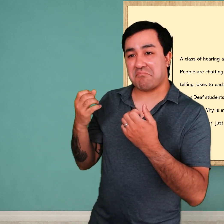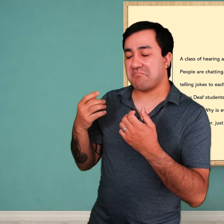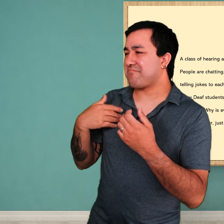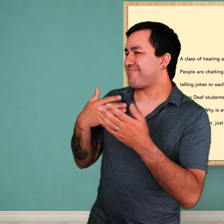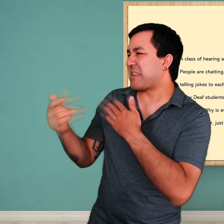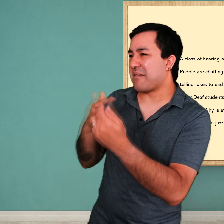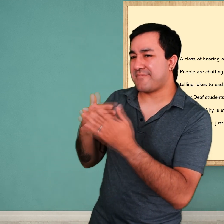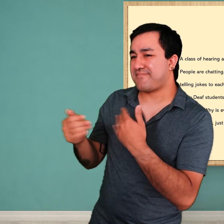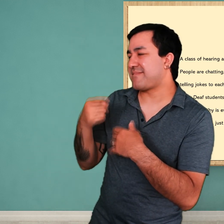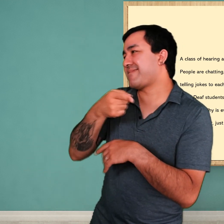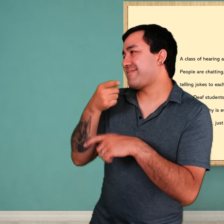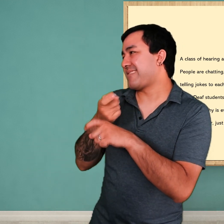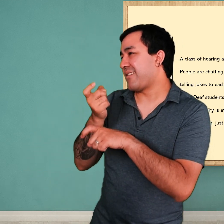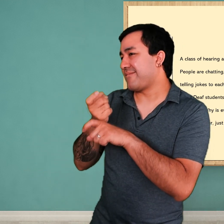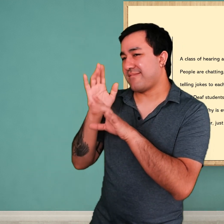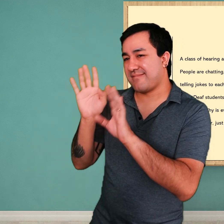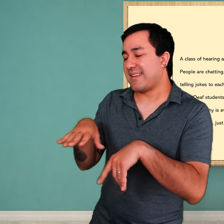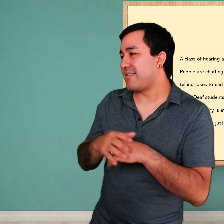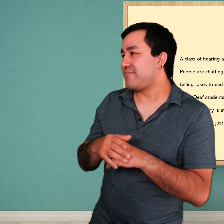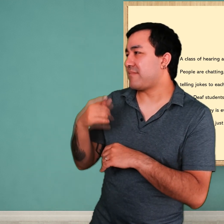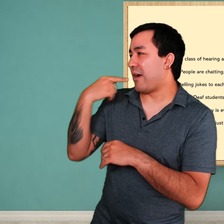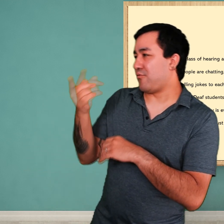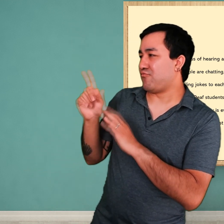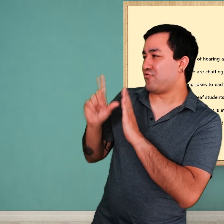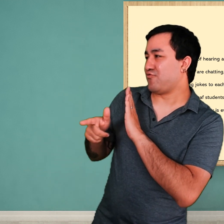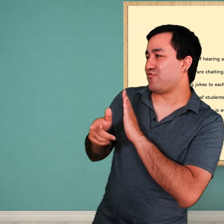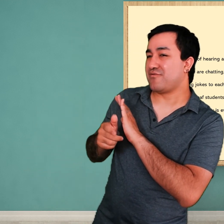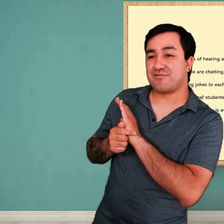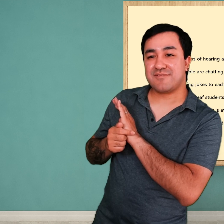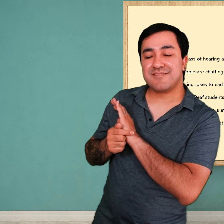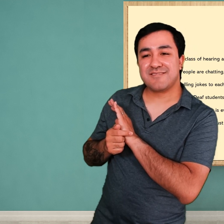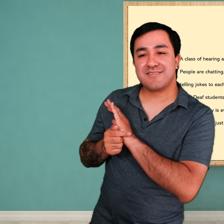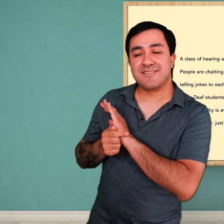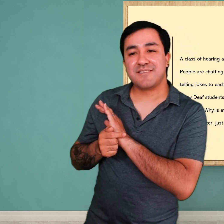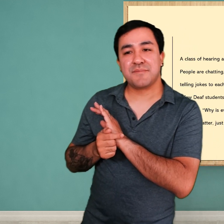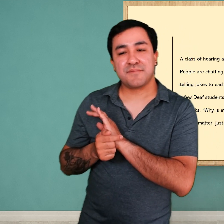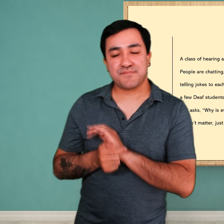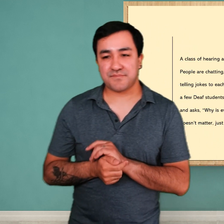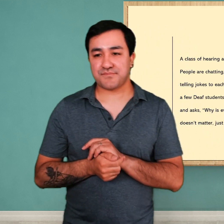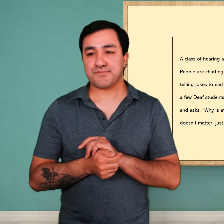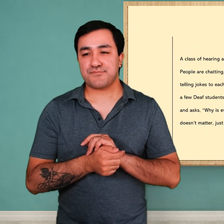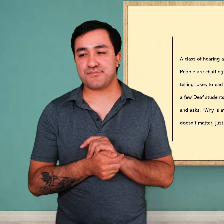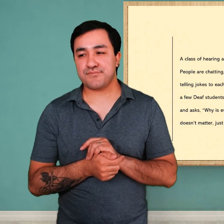when the hearing student signs back, “It doesn’t matter, just a joke. I’ll tell you later.”